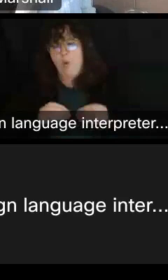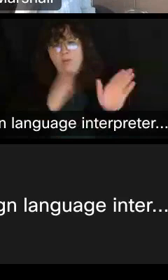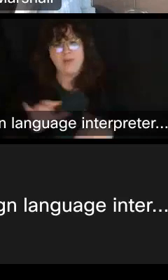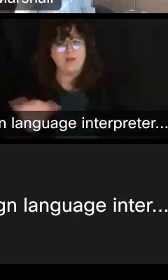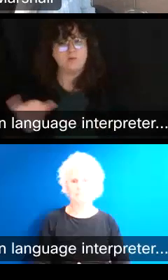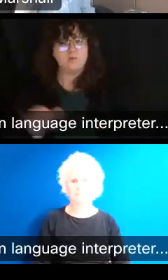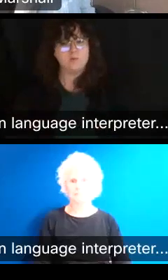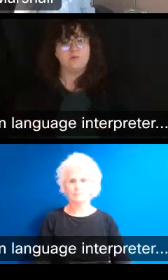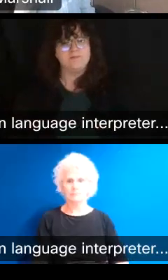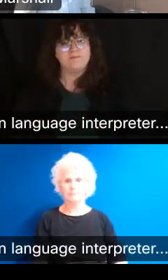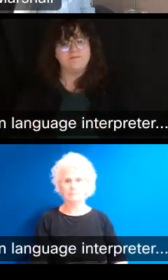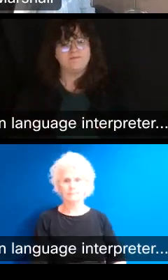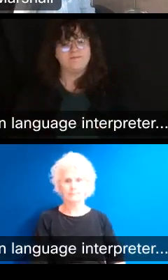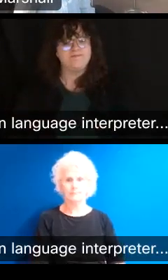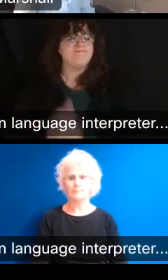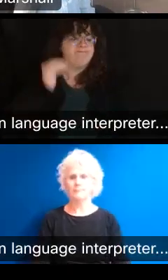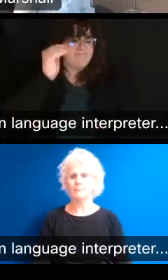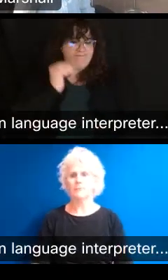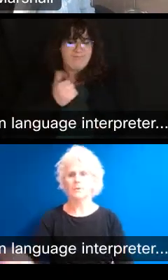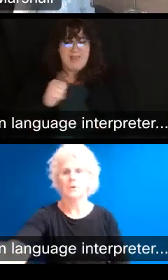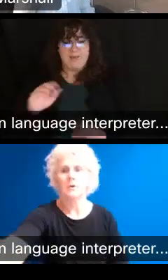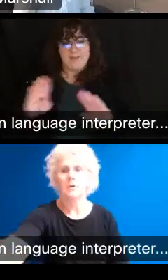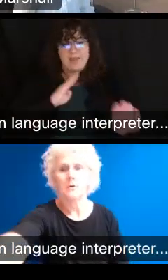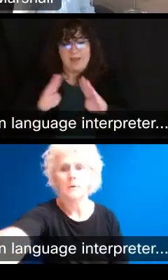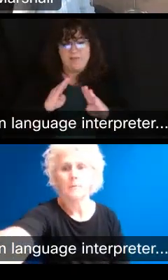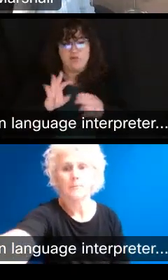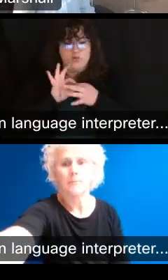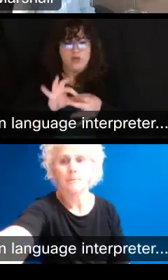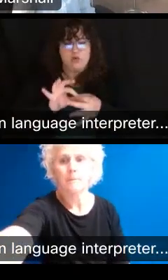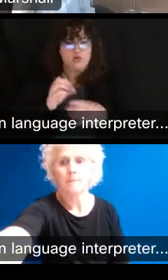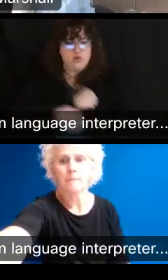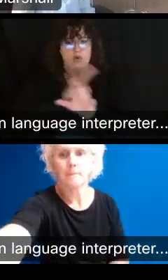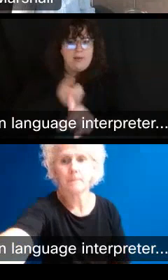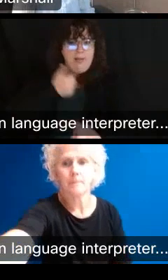behaviors that are related to the emergence of the crisis, we used to call it the ABC,